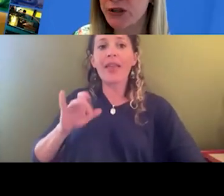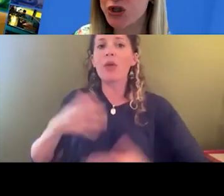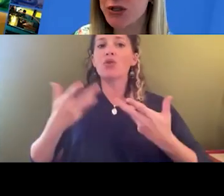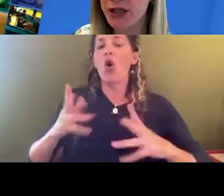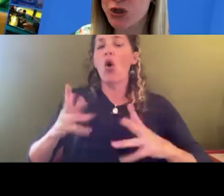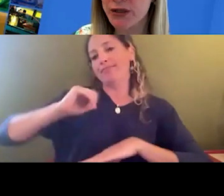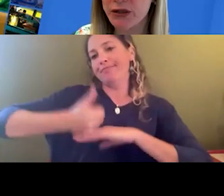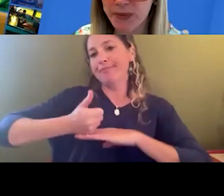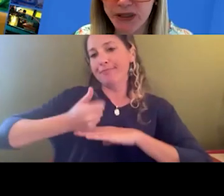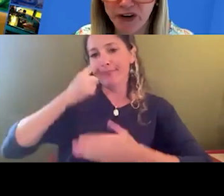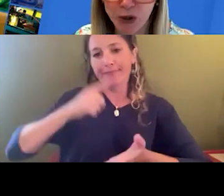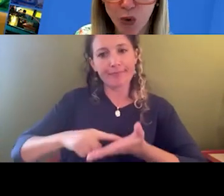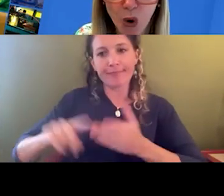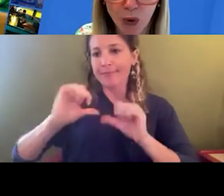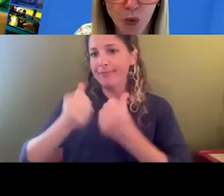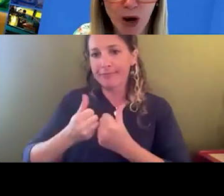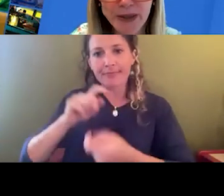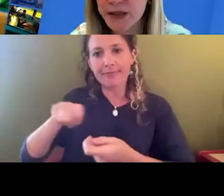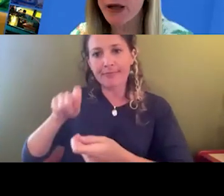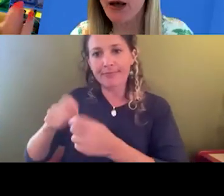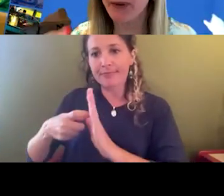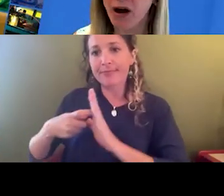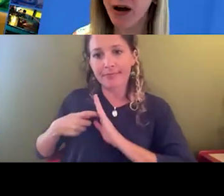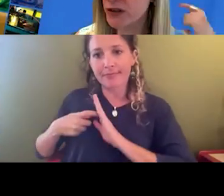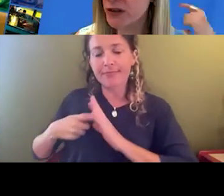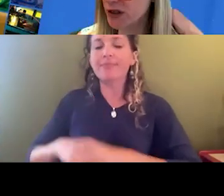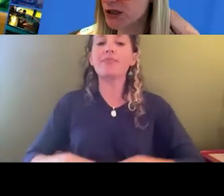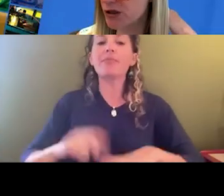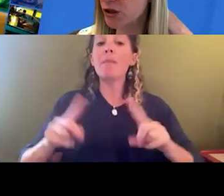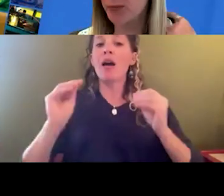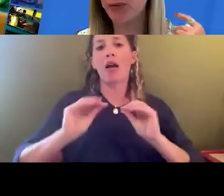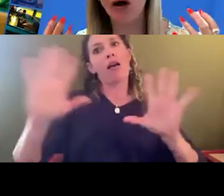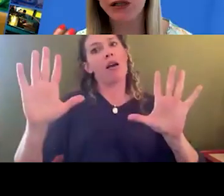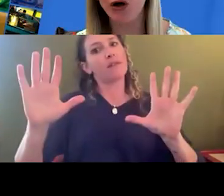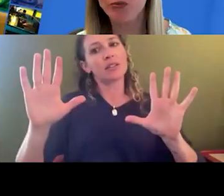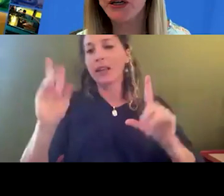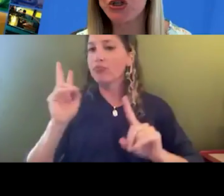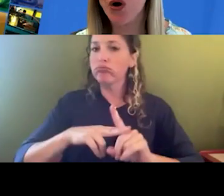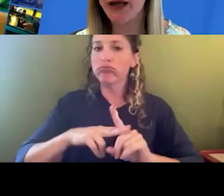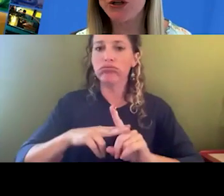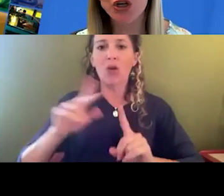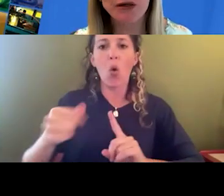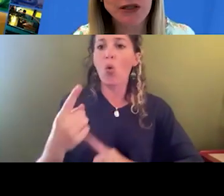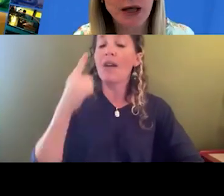conditions agency specific requirements. But obviously, since it applies only to IHEs,